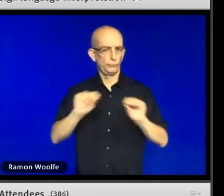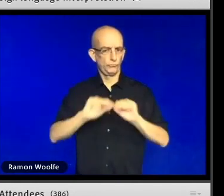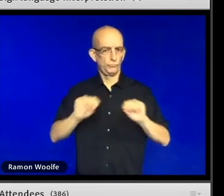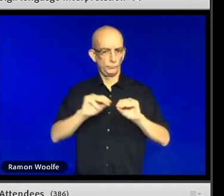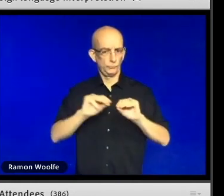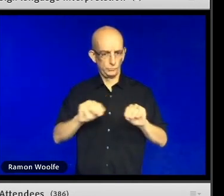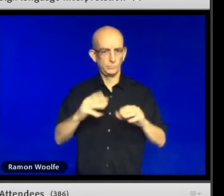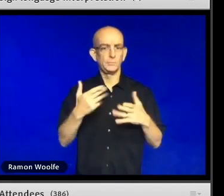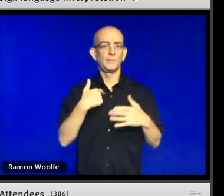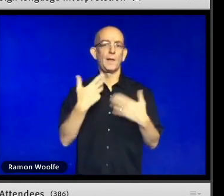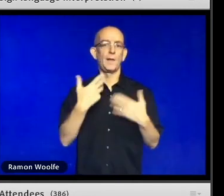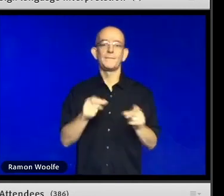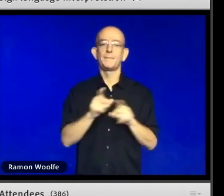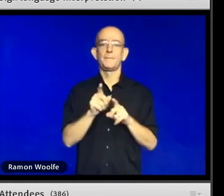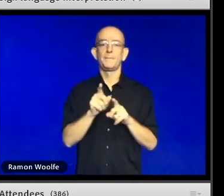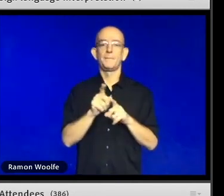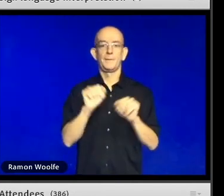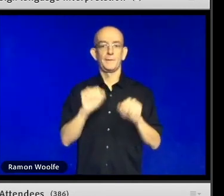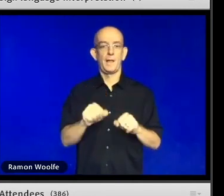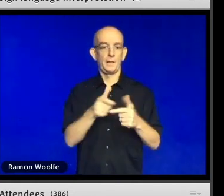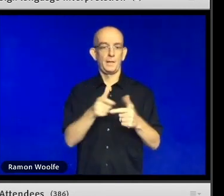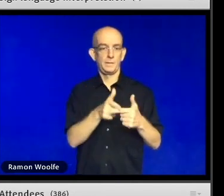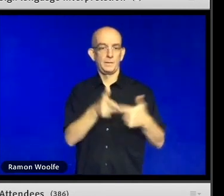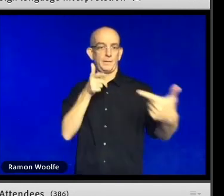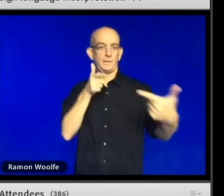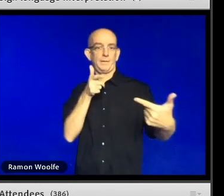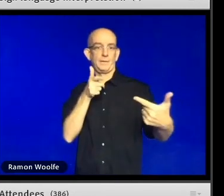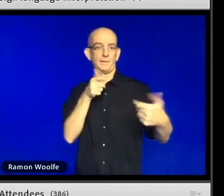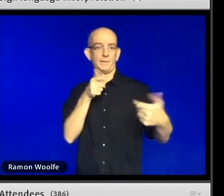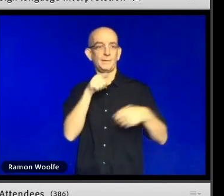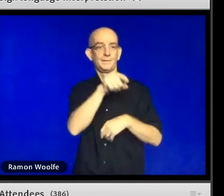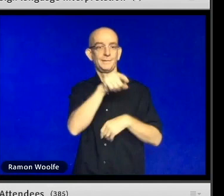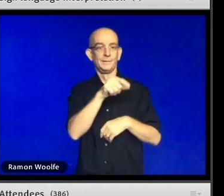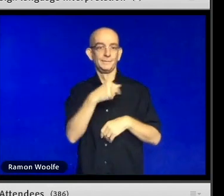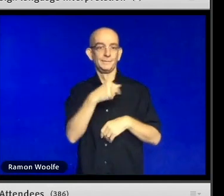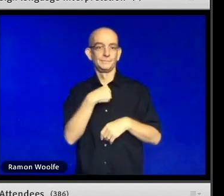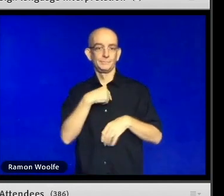of students either not being able to well is internet, not being able to have electricity